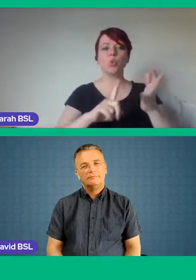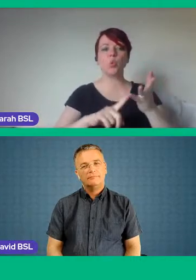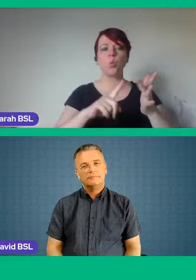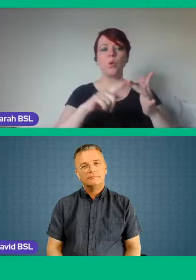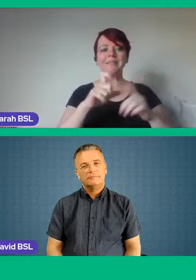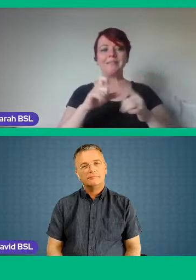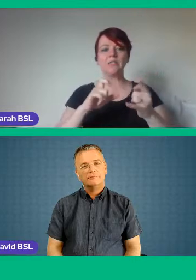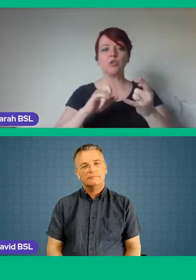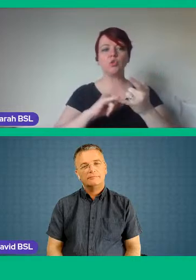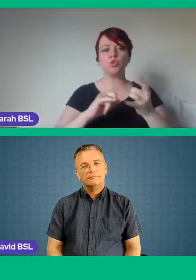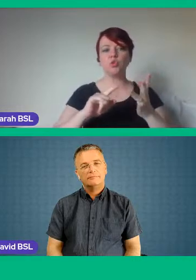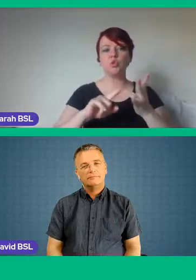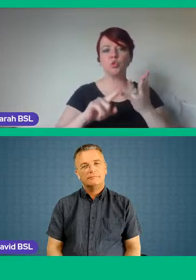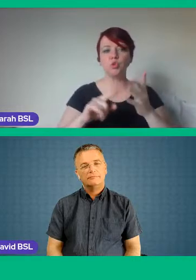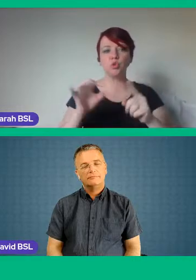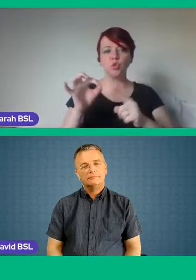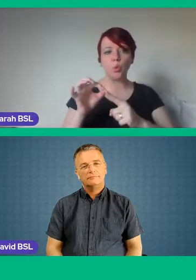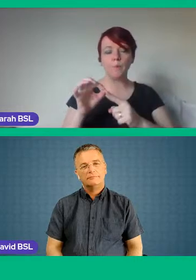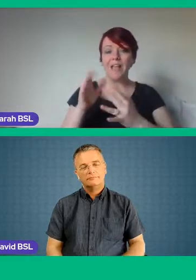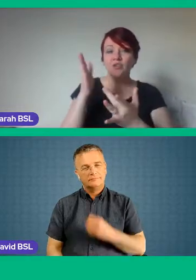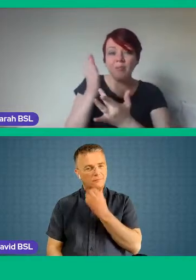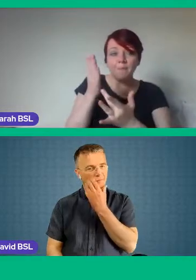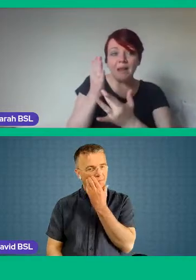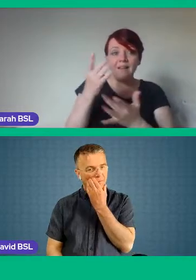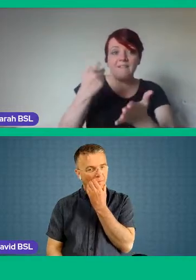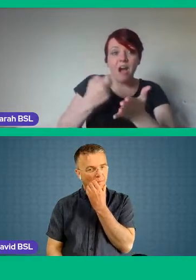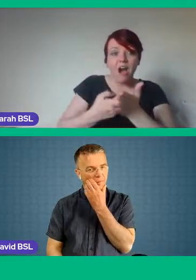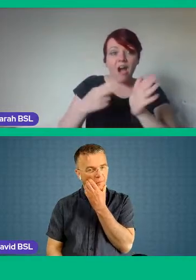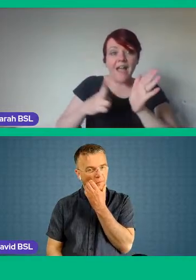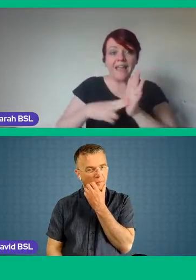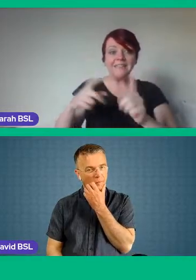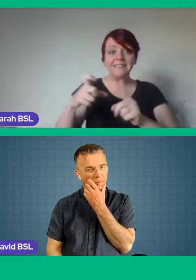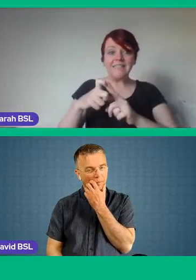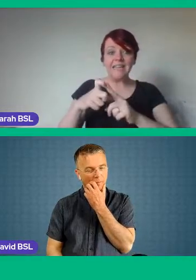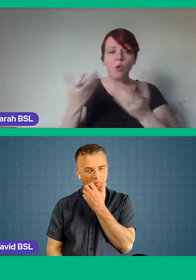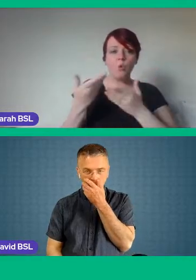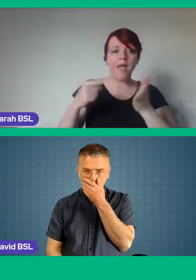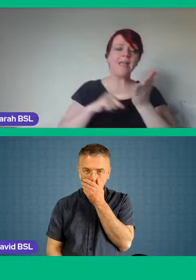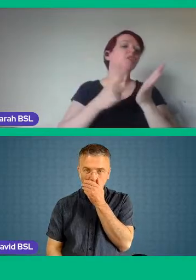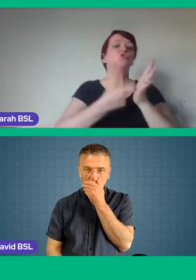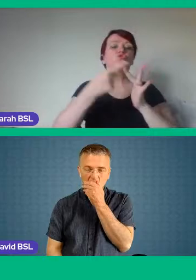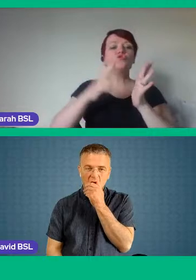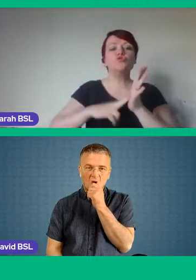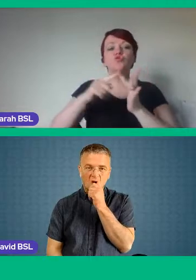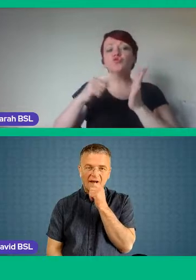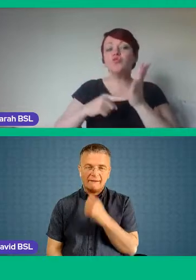, and you are currently mid-RND and Trinity, can you tell us a bit more about your processes